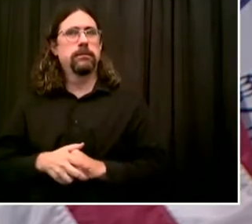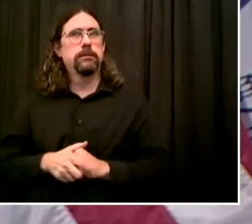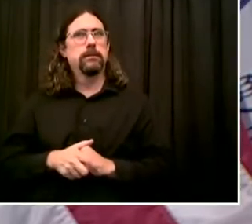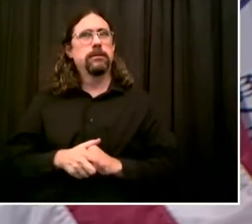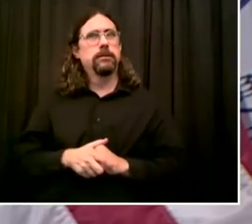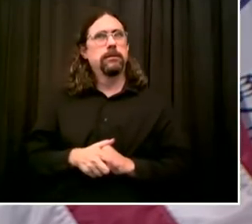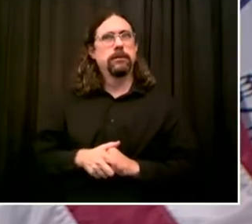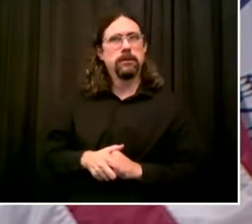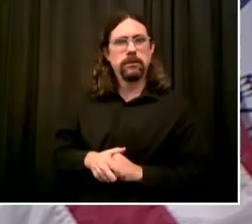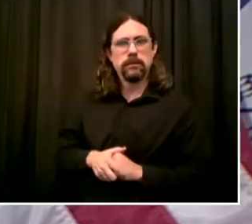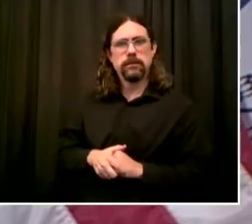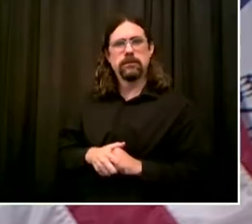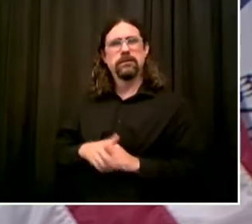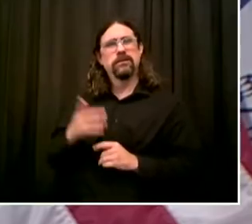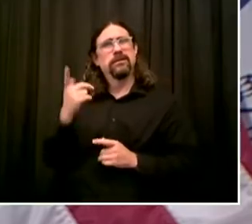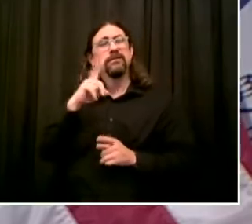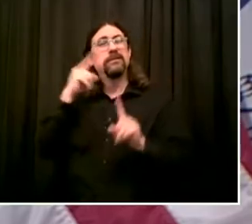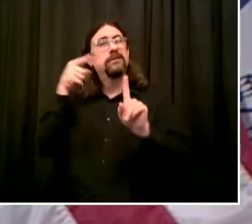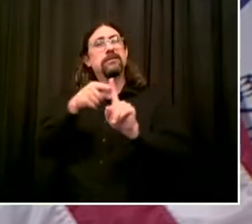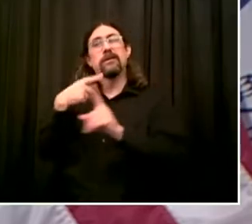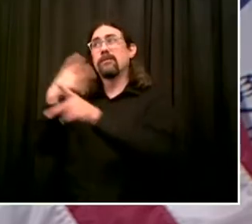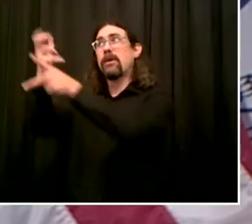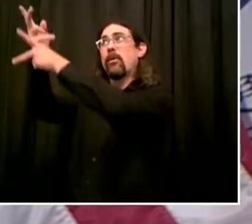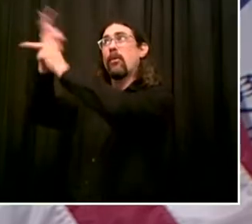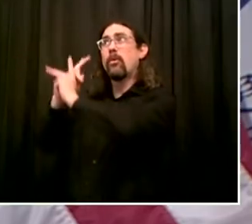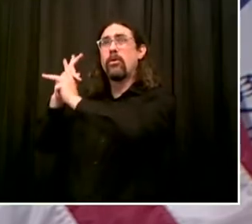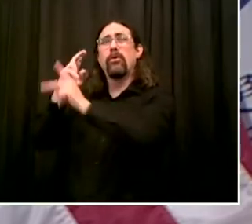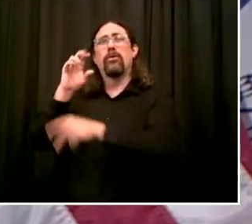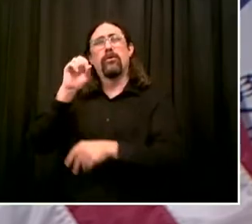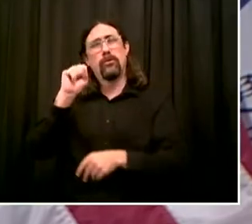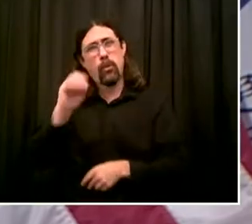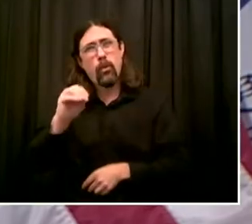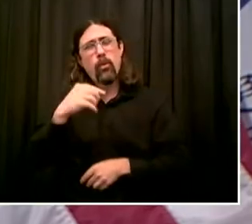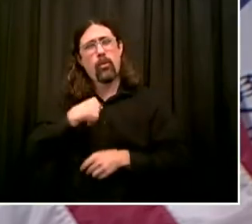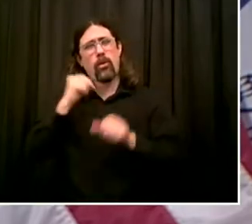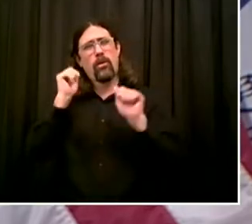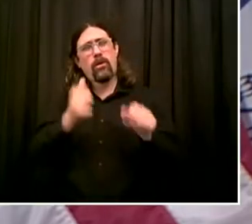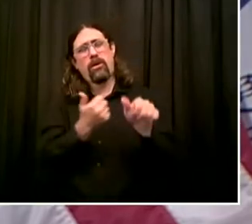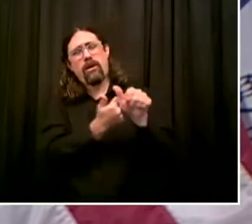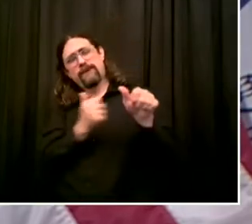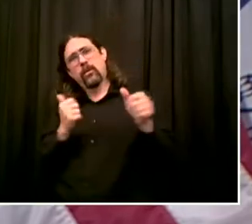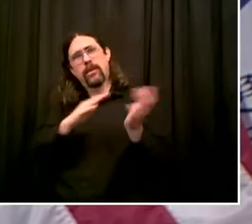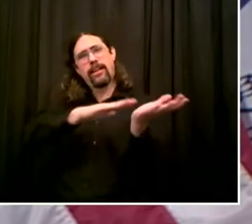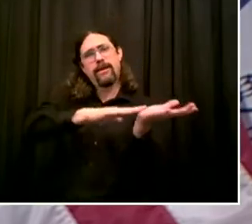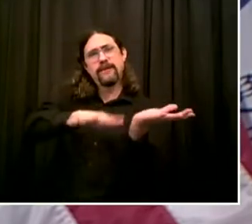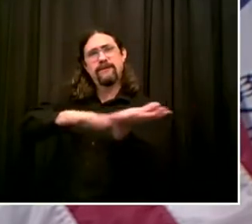NO ONE WANTS THAT.